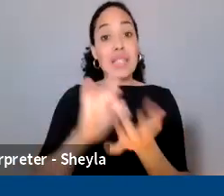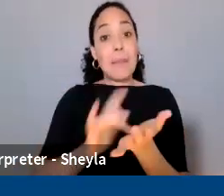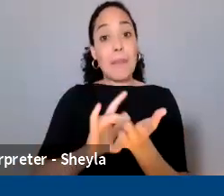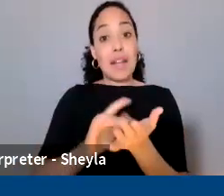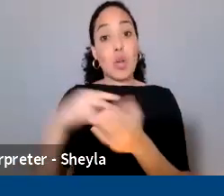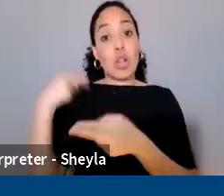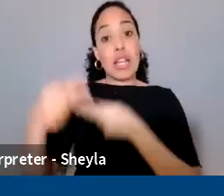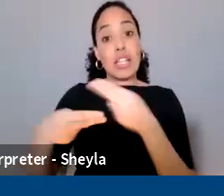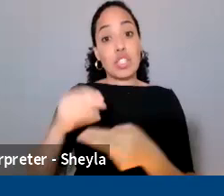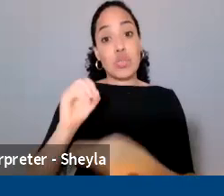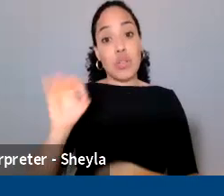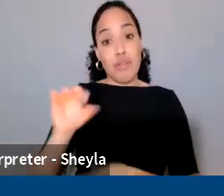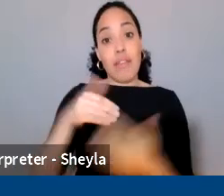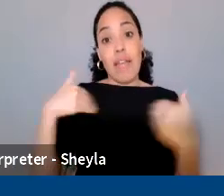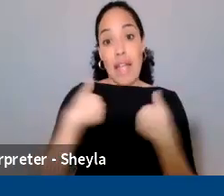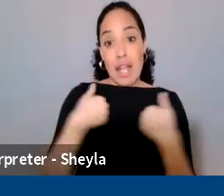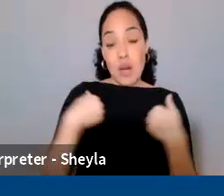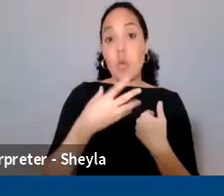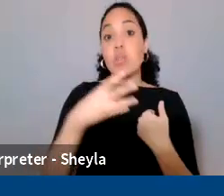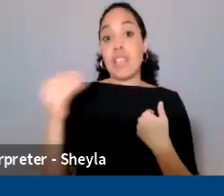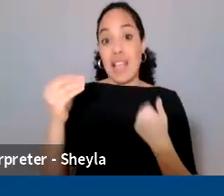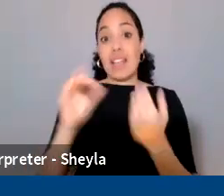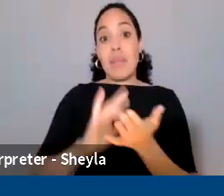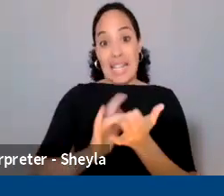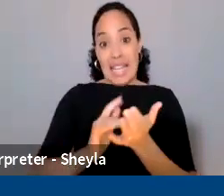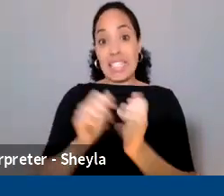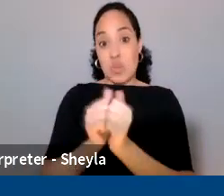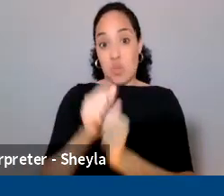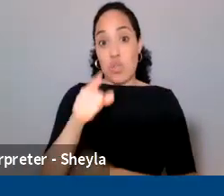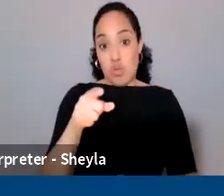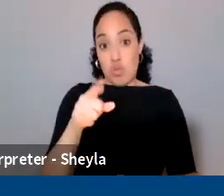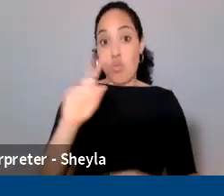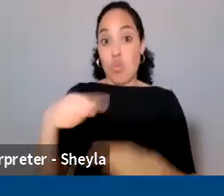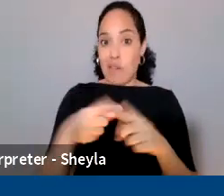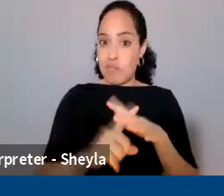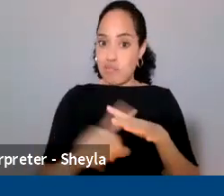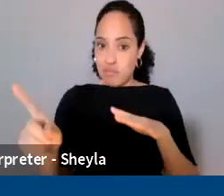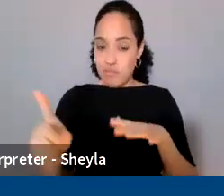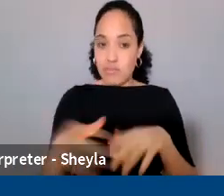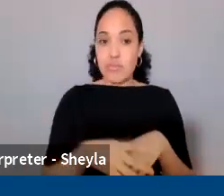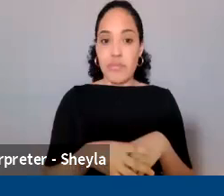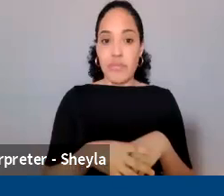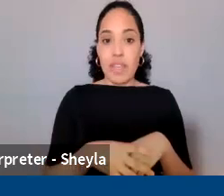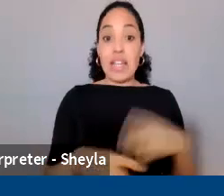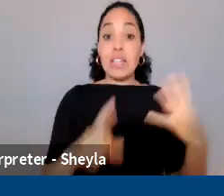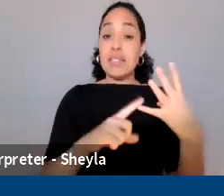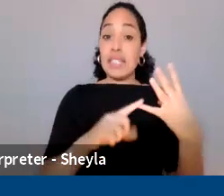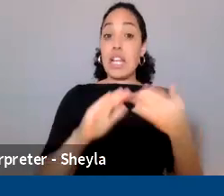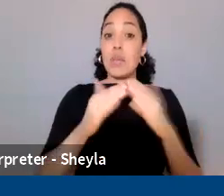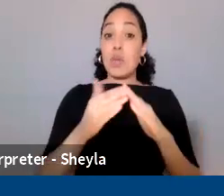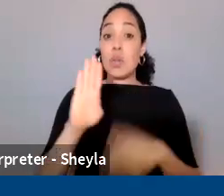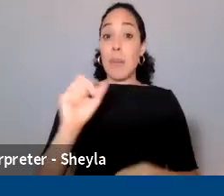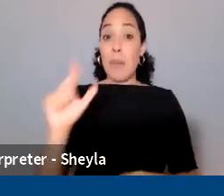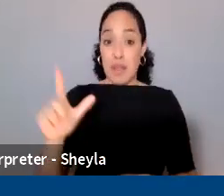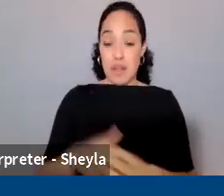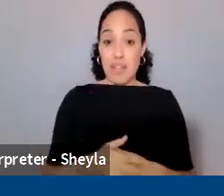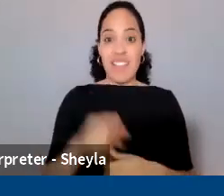when you evacuate the fourth issue of importance is community building this goes um this goes 365